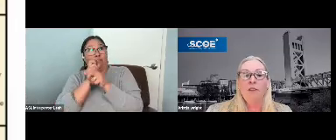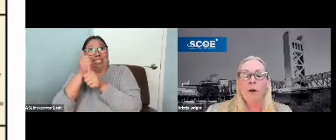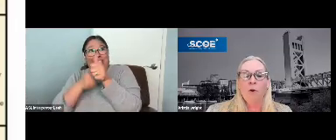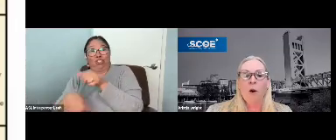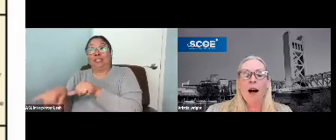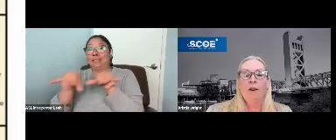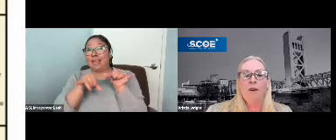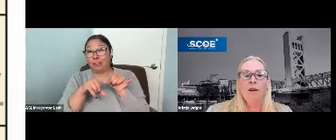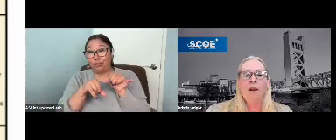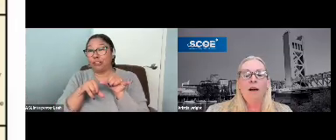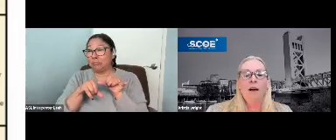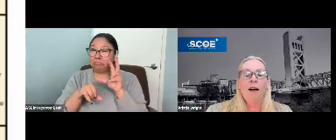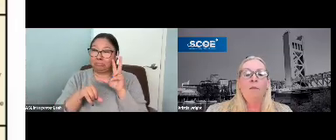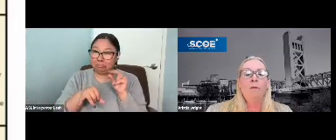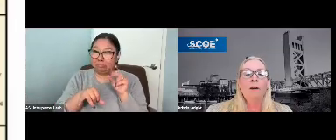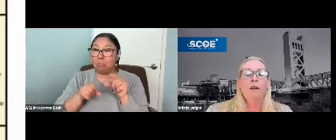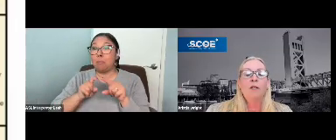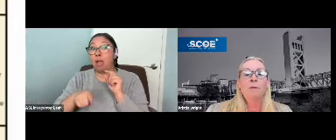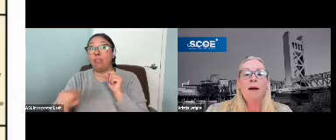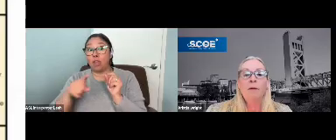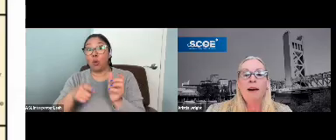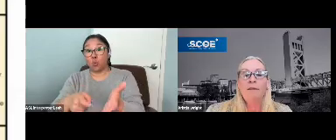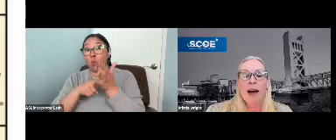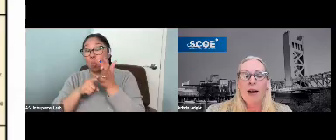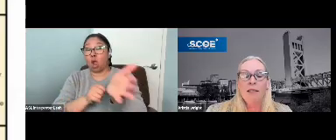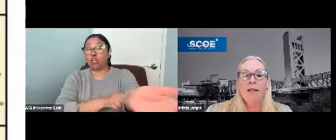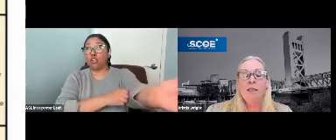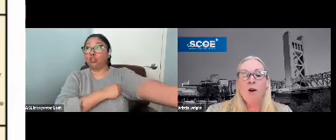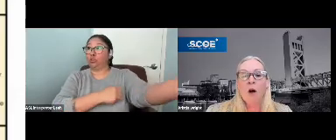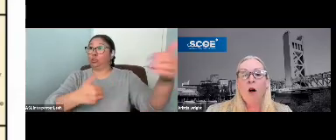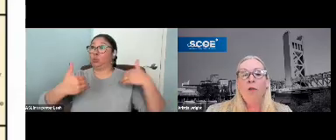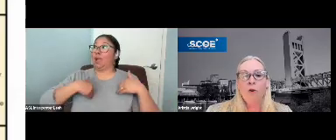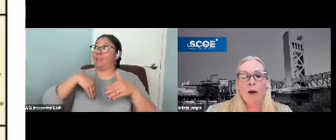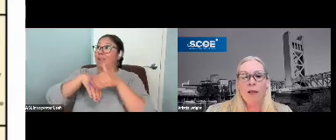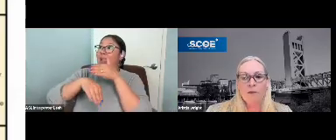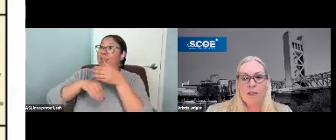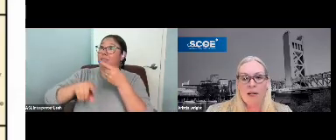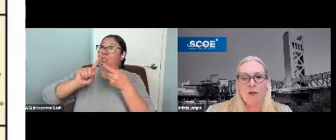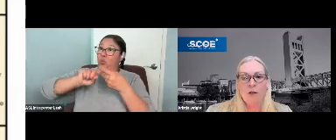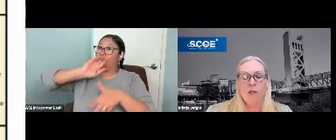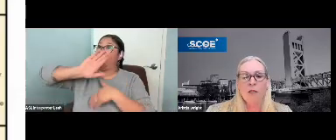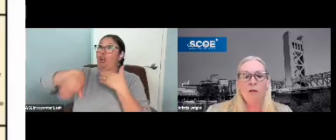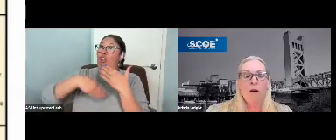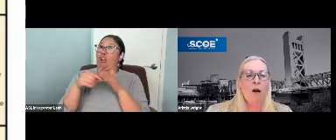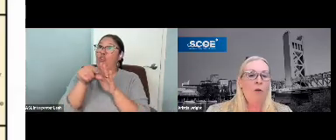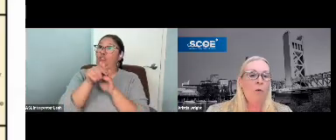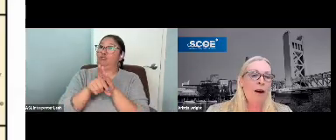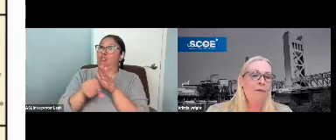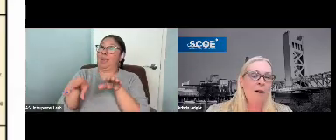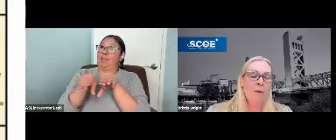in fact required um to be able to have access to all their grade level standards all the way